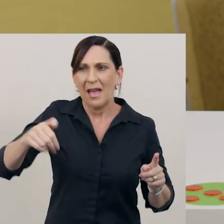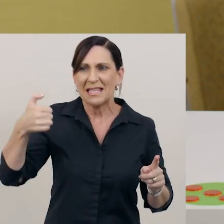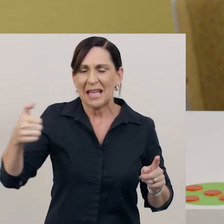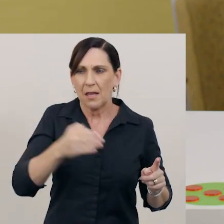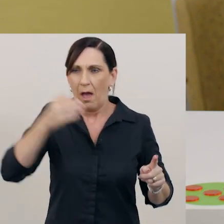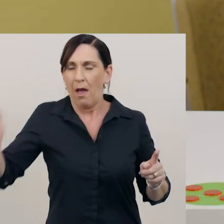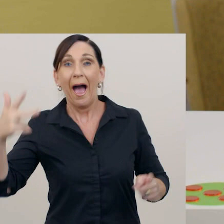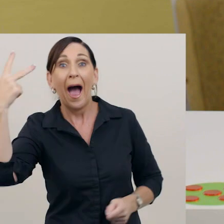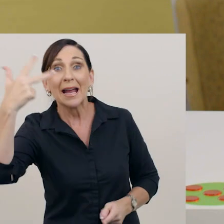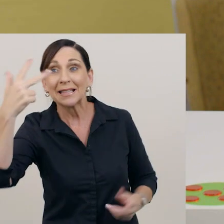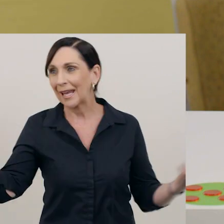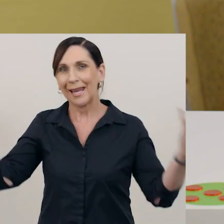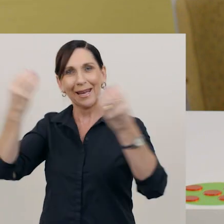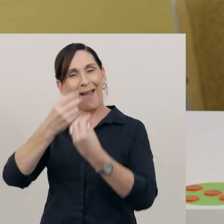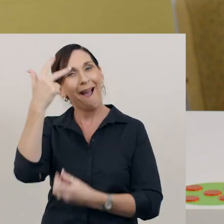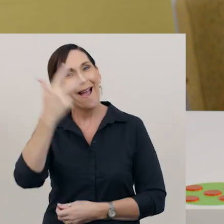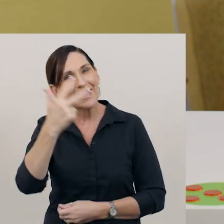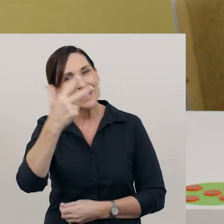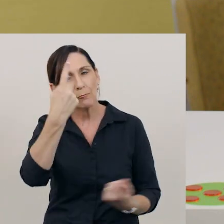That gives me a total of 18.